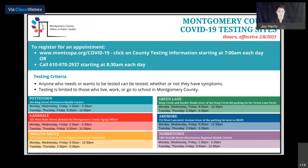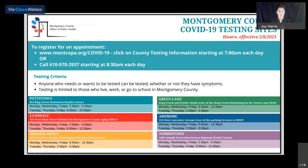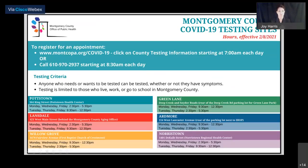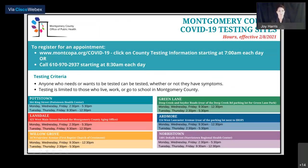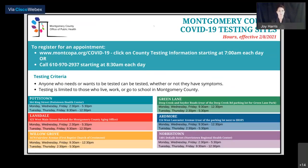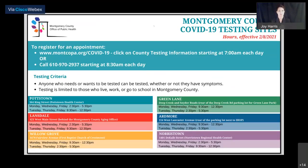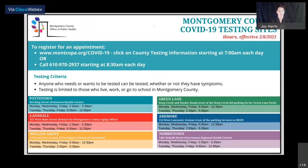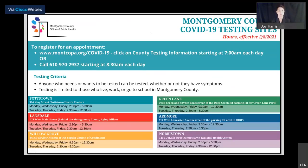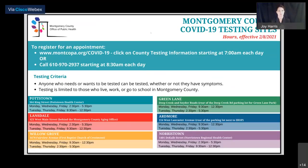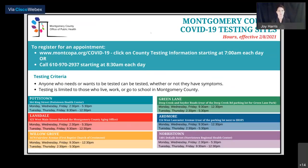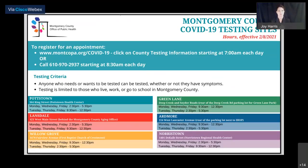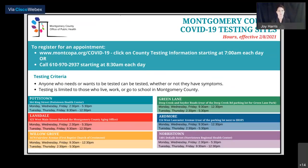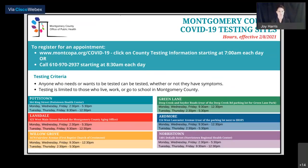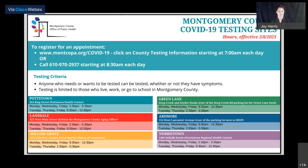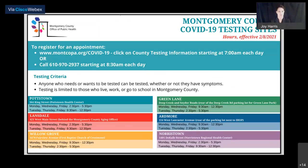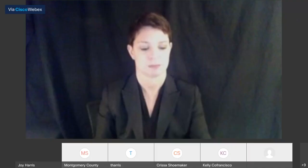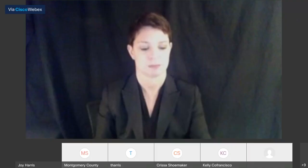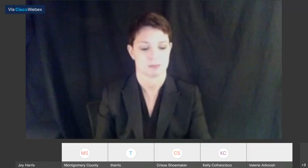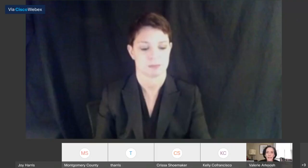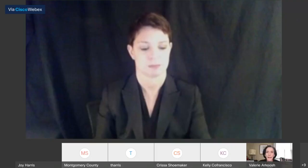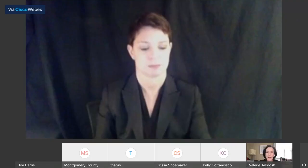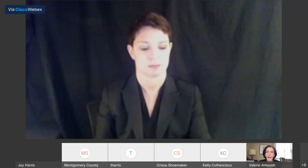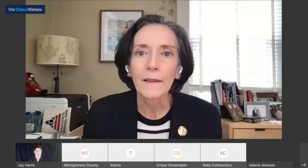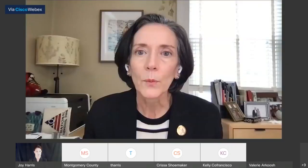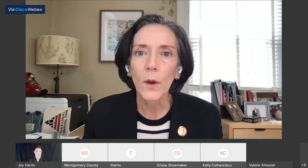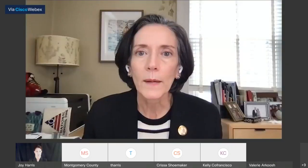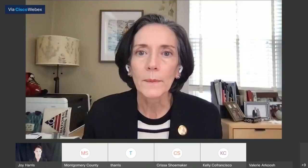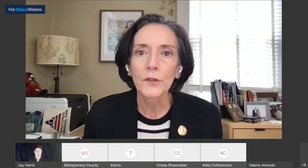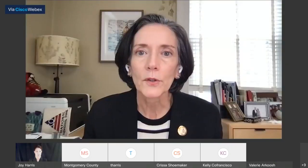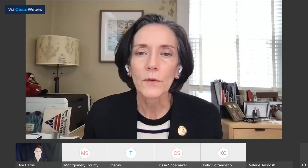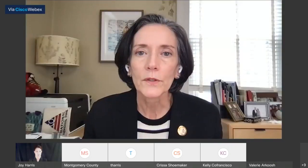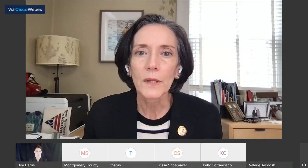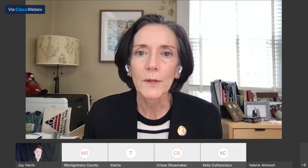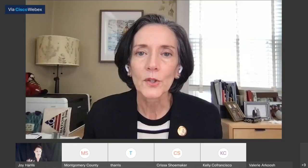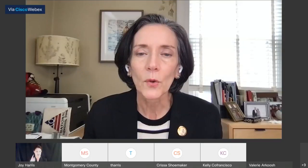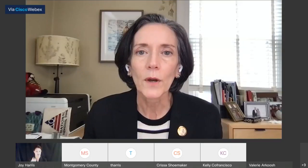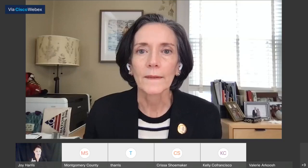And, just, I think that's it for me at this point. I'm going to turn over to Commissioner Lawrence.